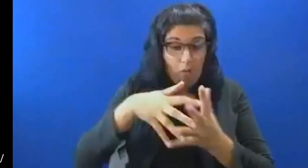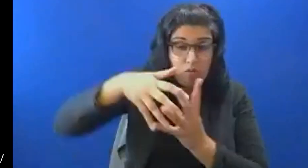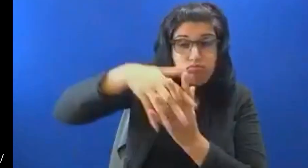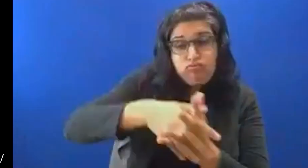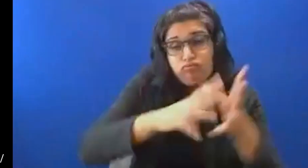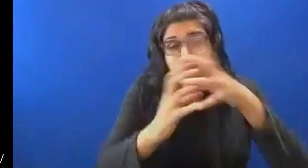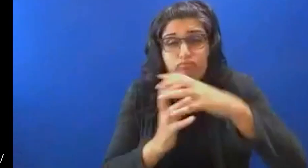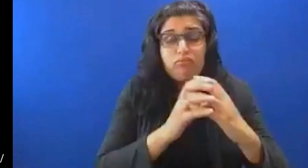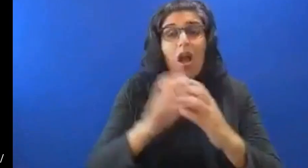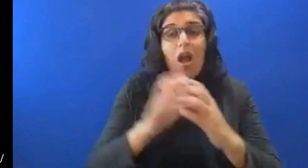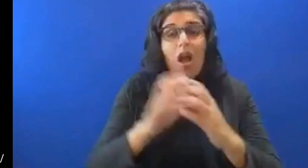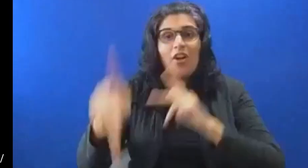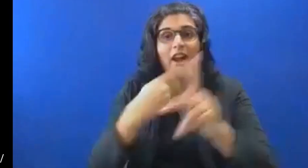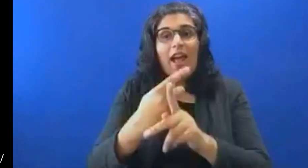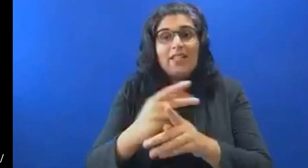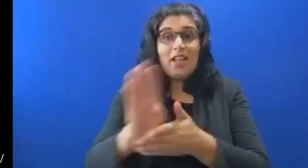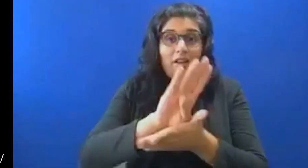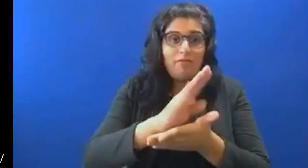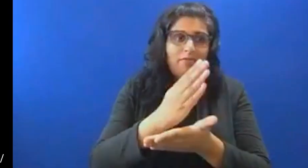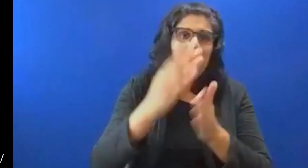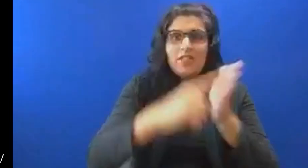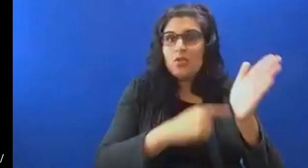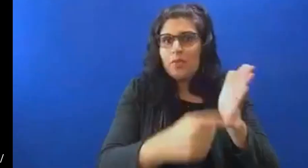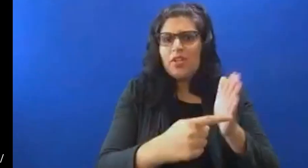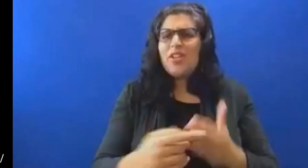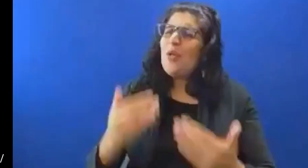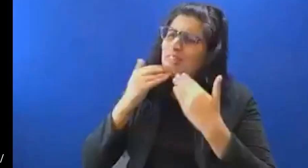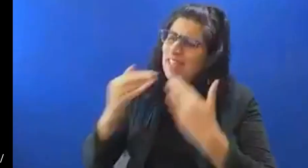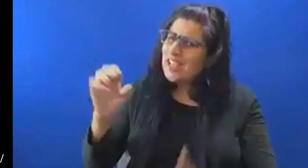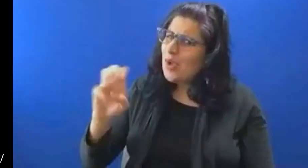So, thank you, Emily. Thank you for this discussion. Thank you, Melinda.